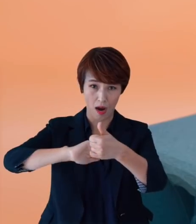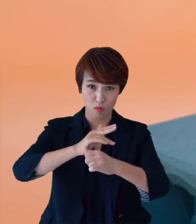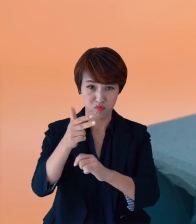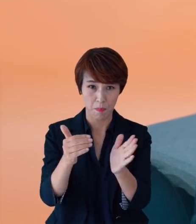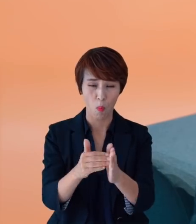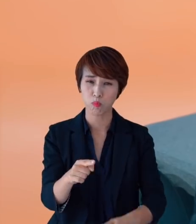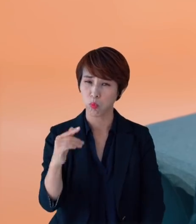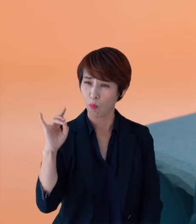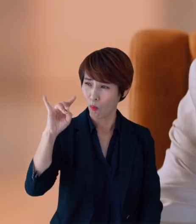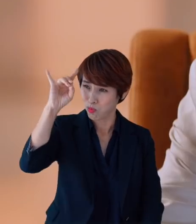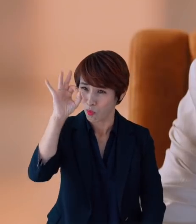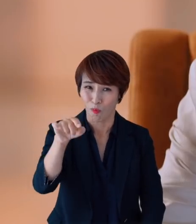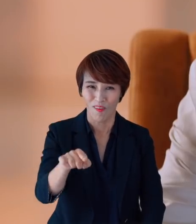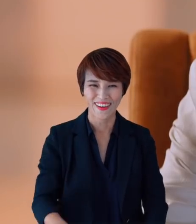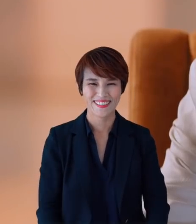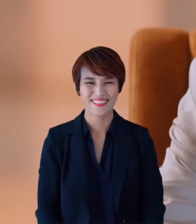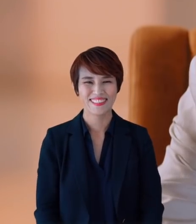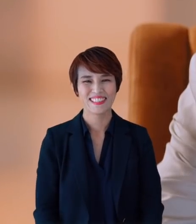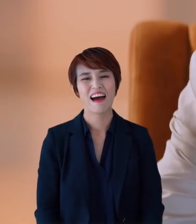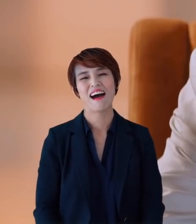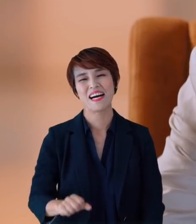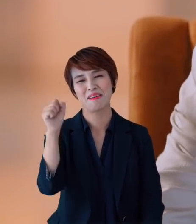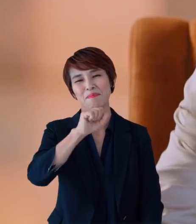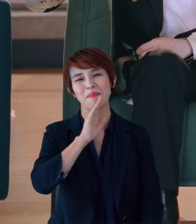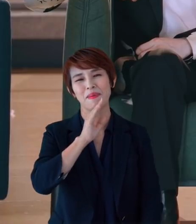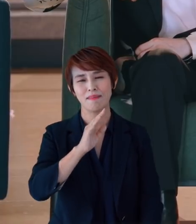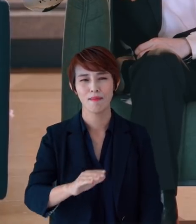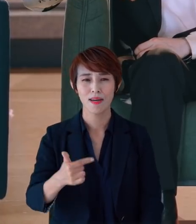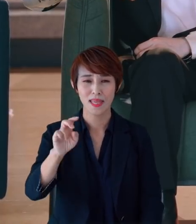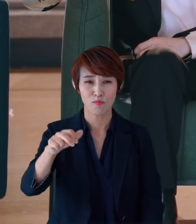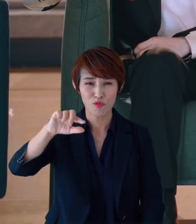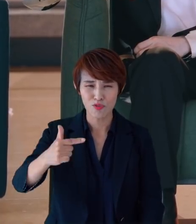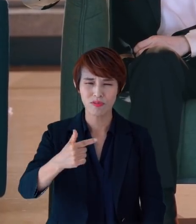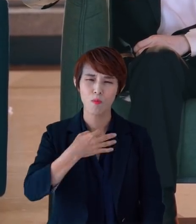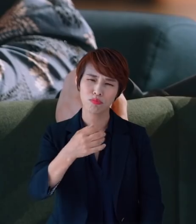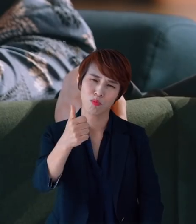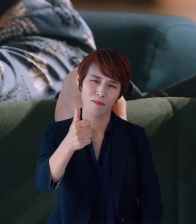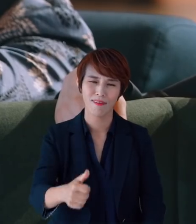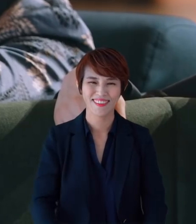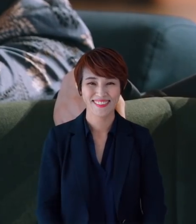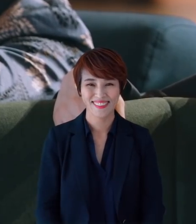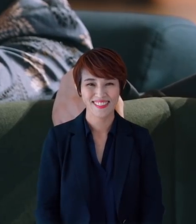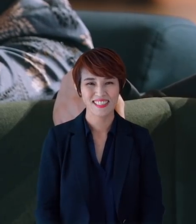Jin: Namjoon, you’re so tall. [lol] Oh, I remember this. Jimin: Namjoon’s voice is so nice. [Fuzzy memory]